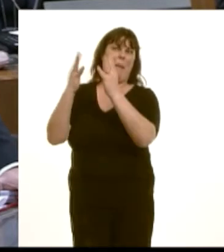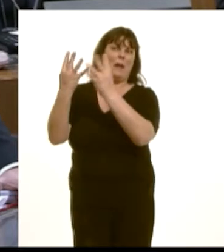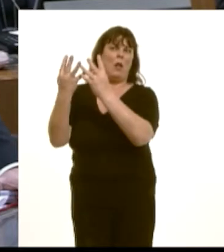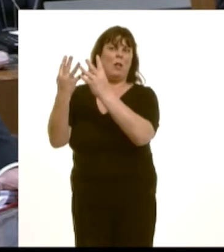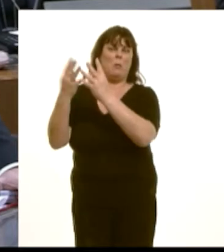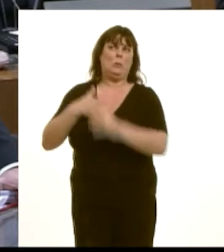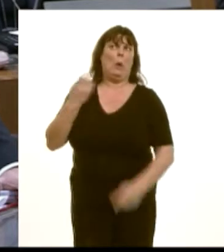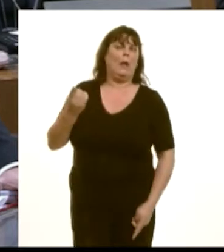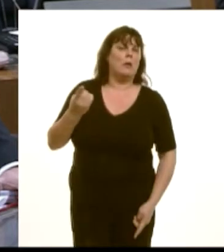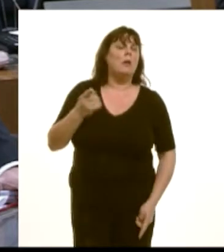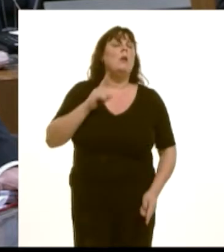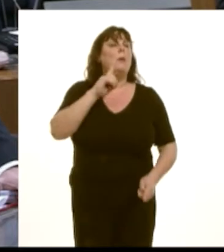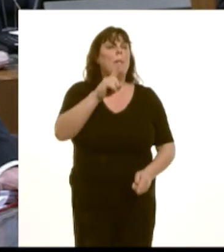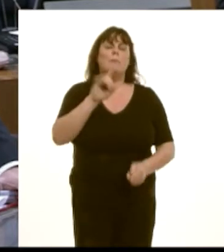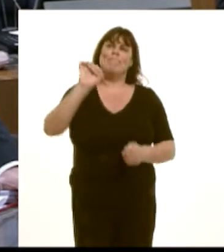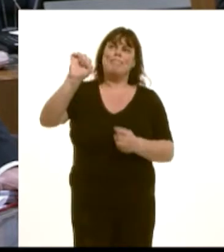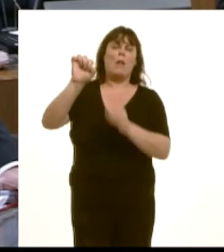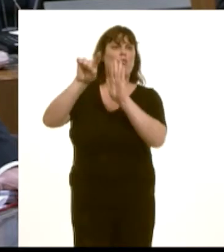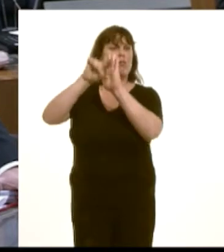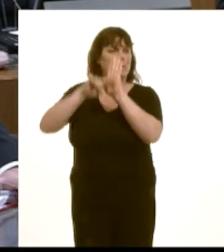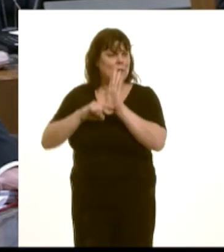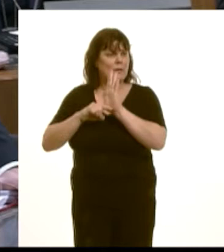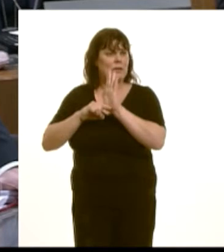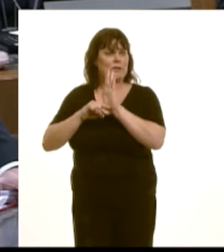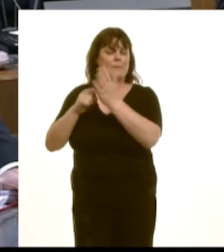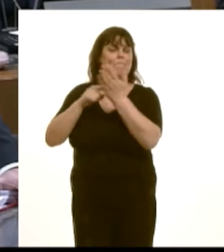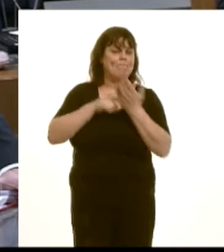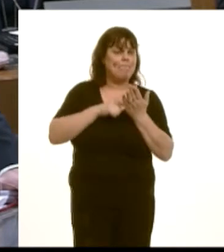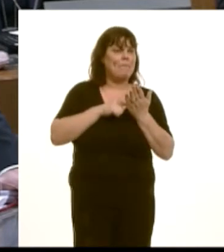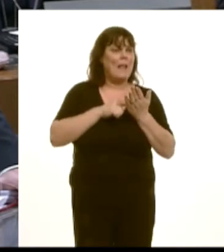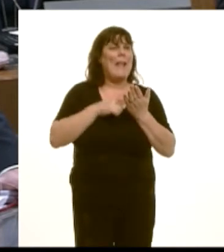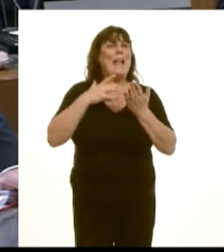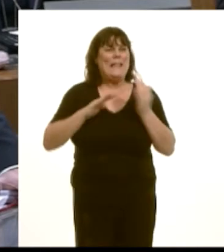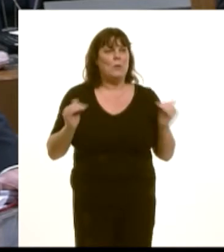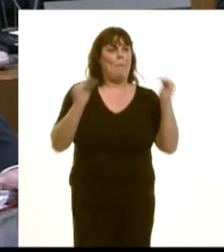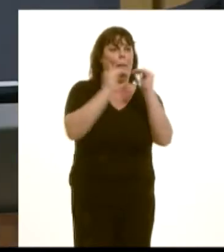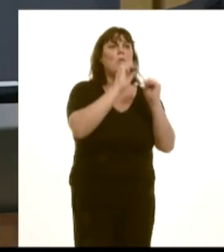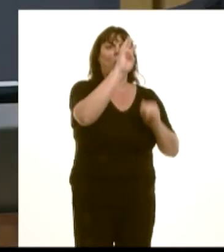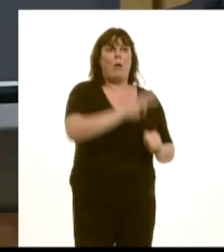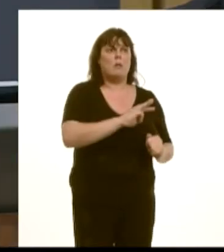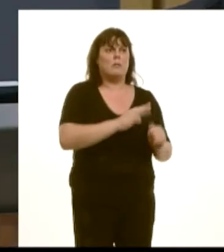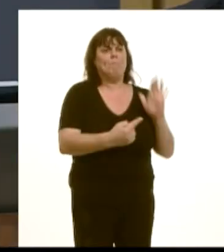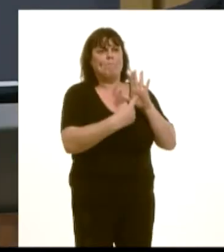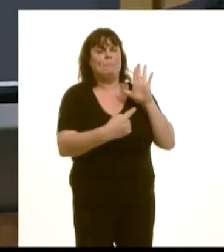the look of. The real danger is that the recommendations will not fit in Wales. That is a problem the